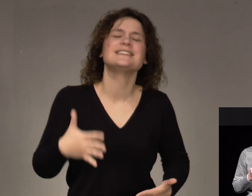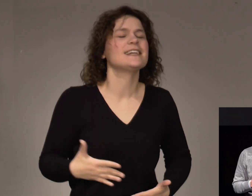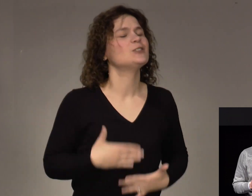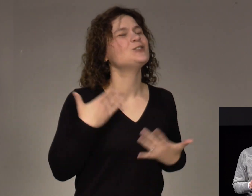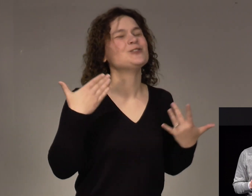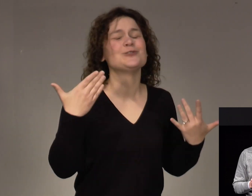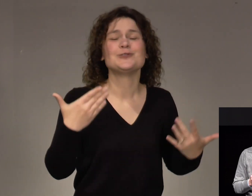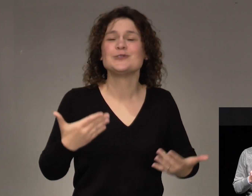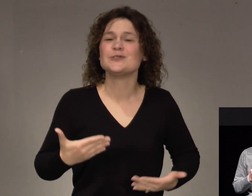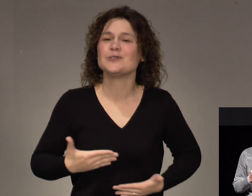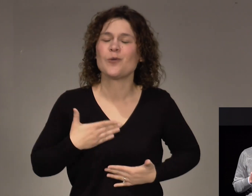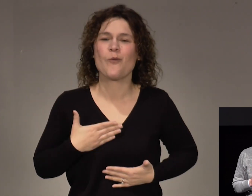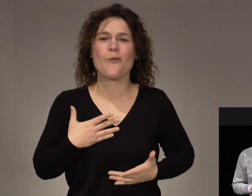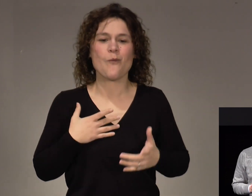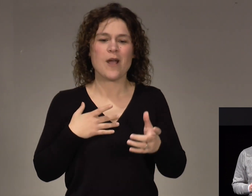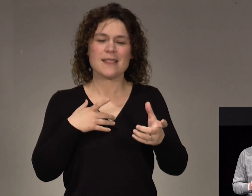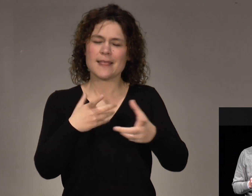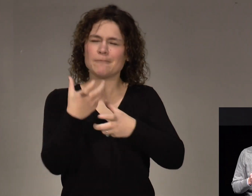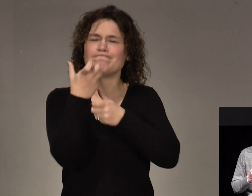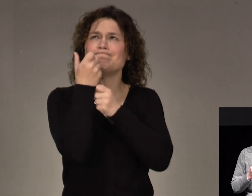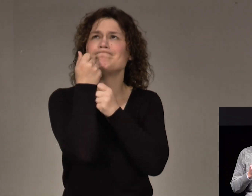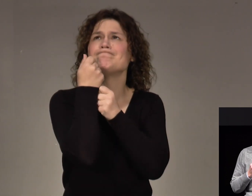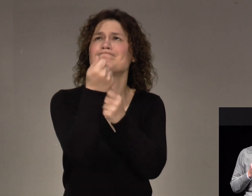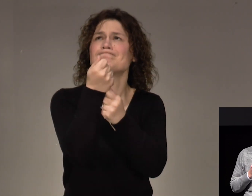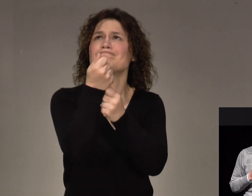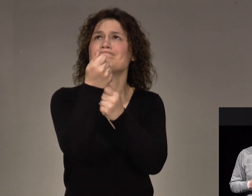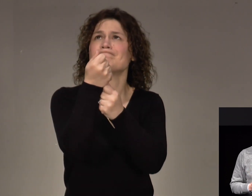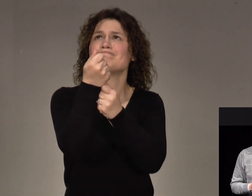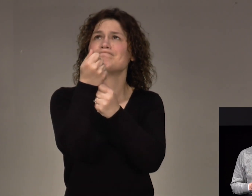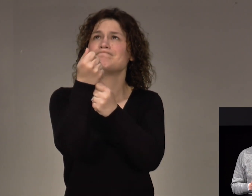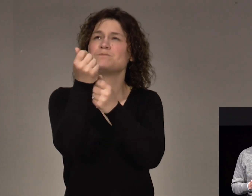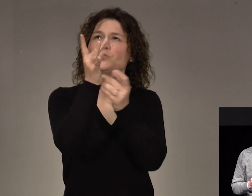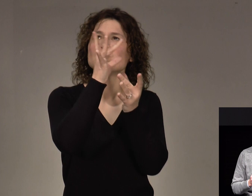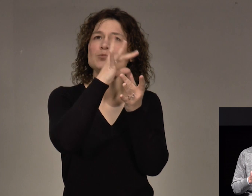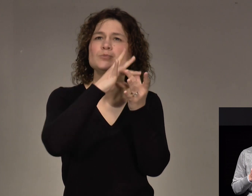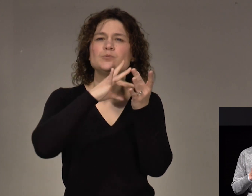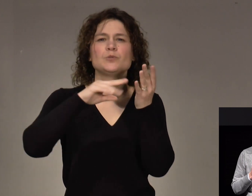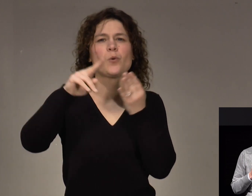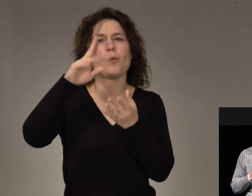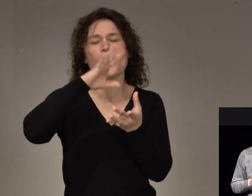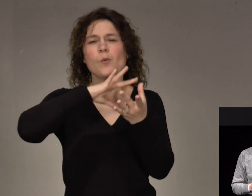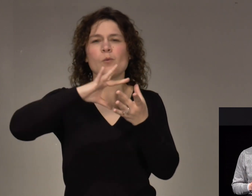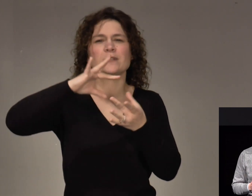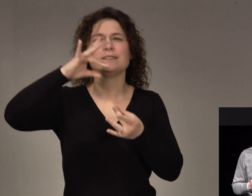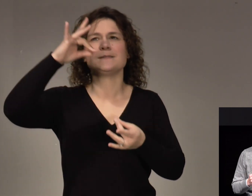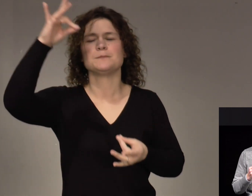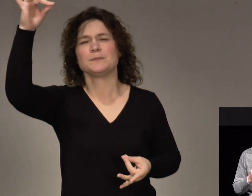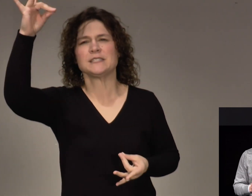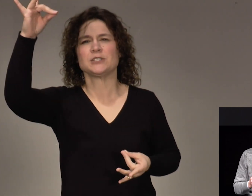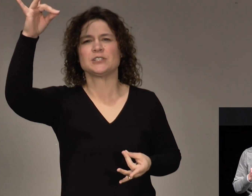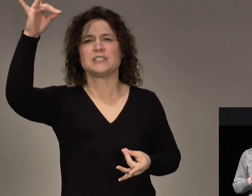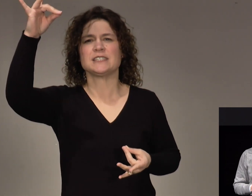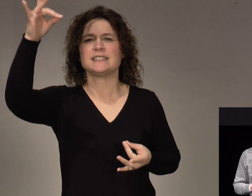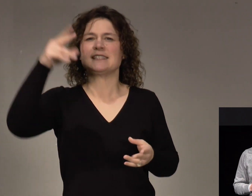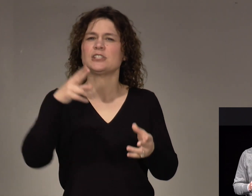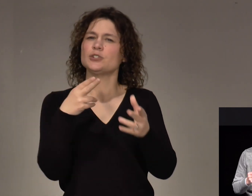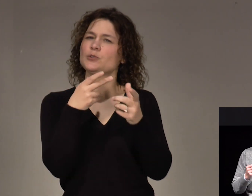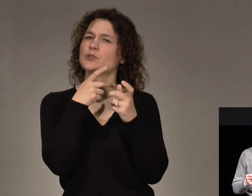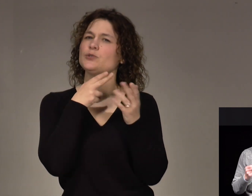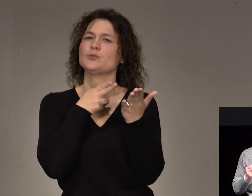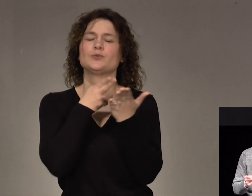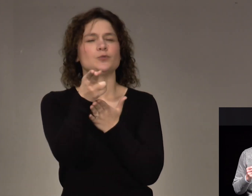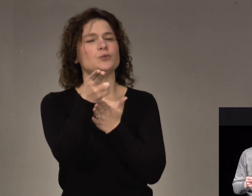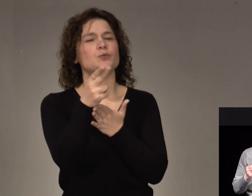serves as an anchor to the soul because it is anchored to this Truth. We will be